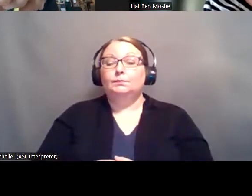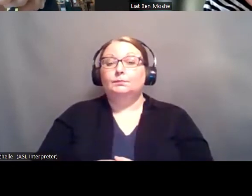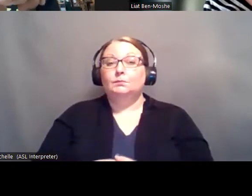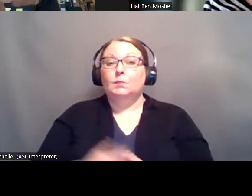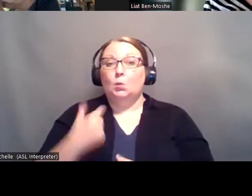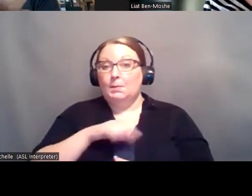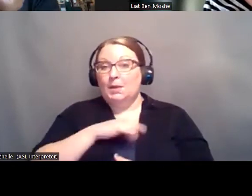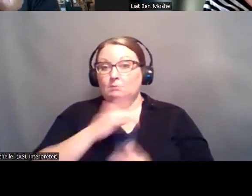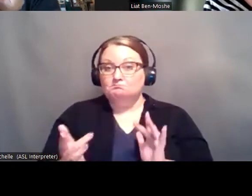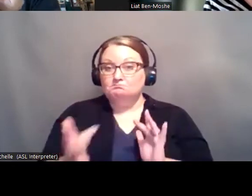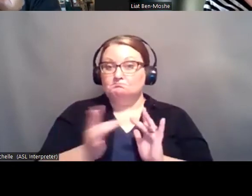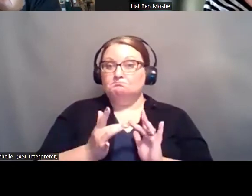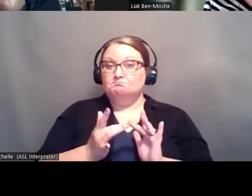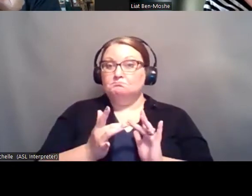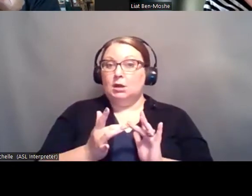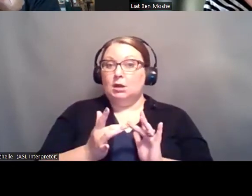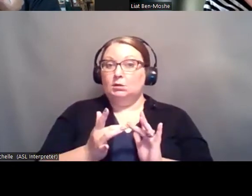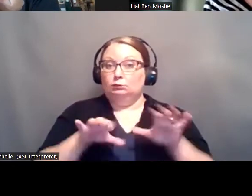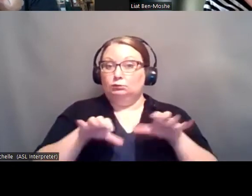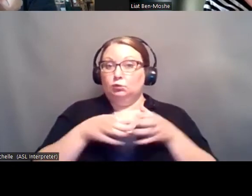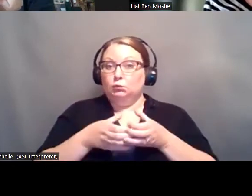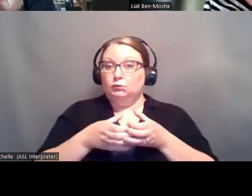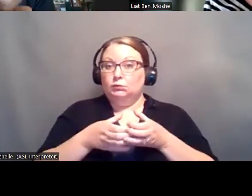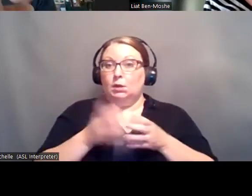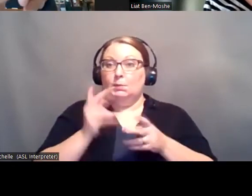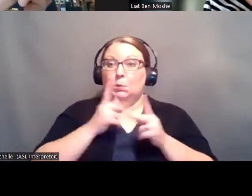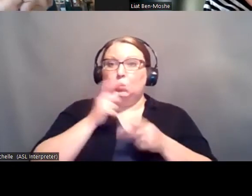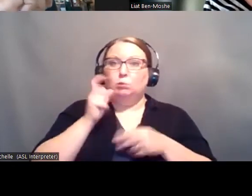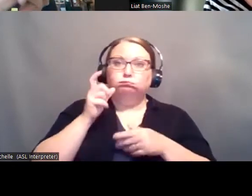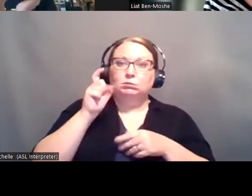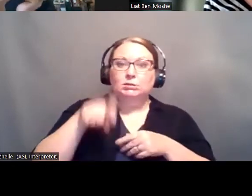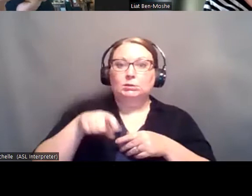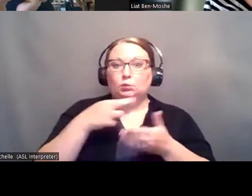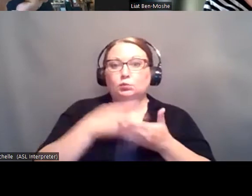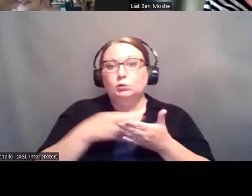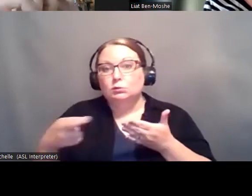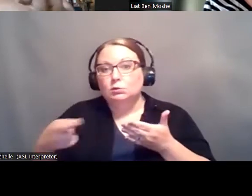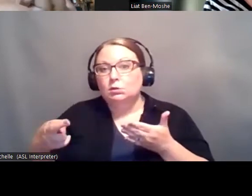for people looking for resources or connections,